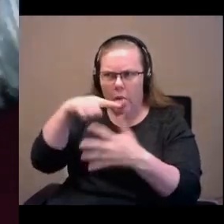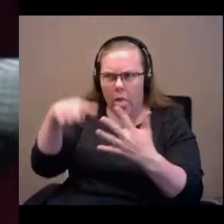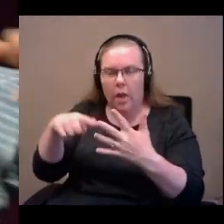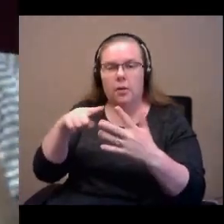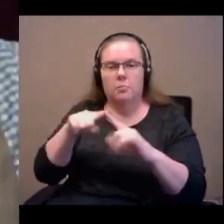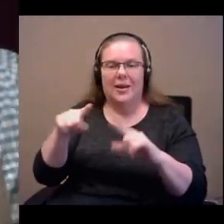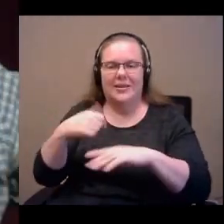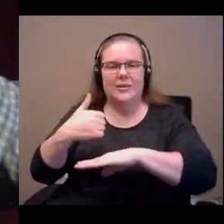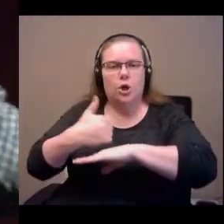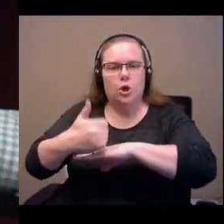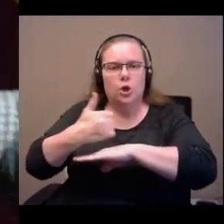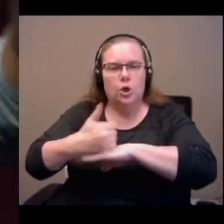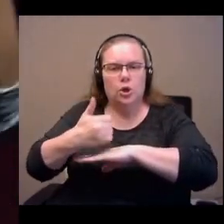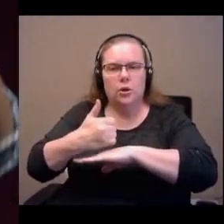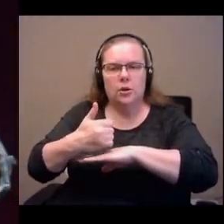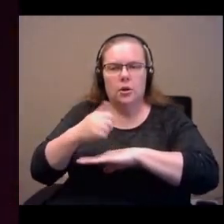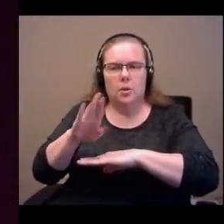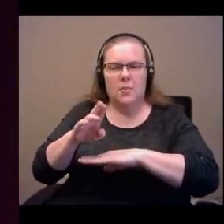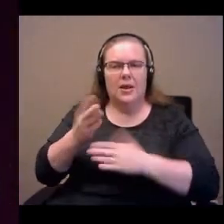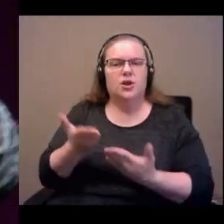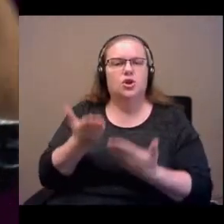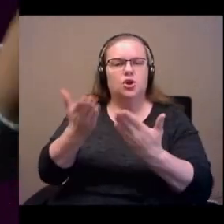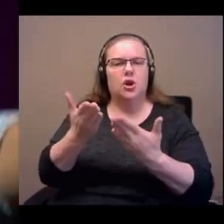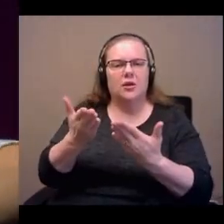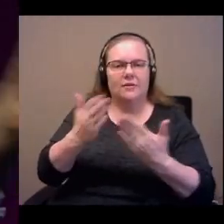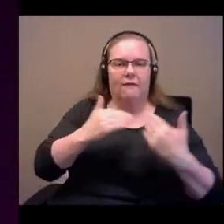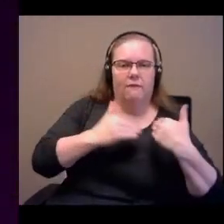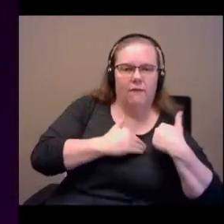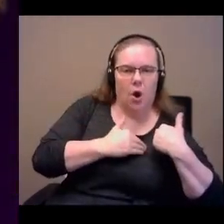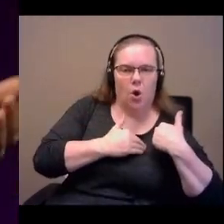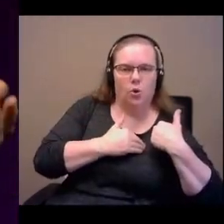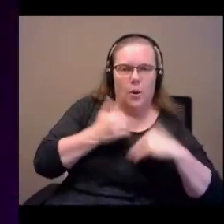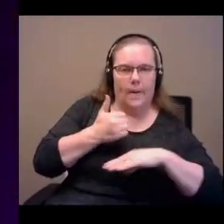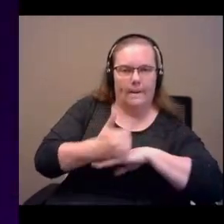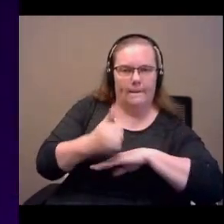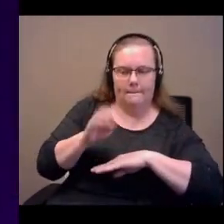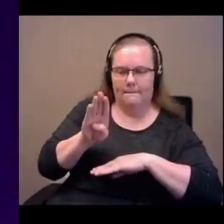can also suggest fault or blame. Think about the context we’re in. If it’s a context like social